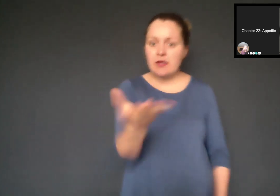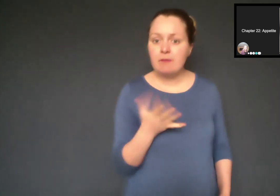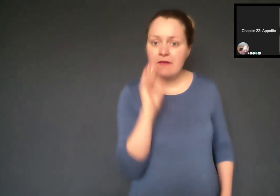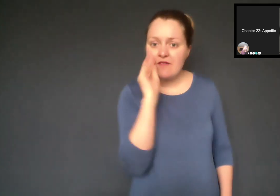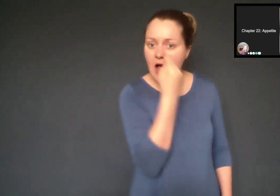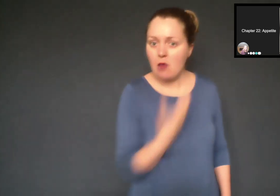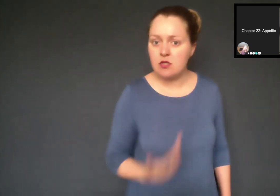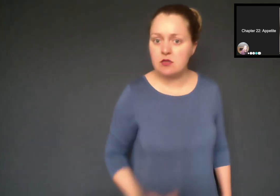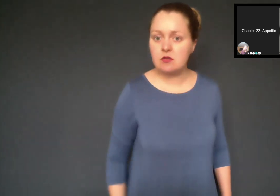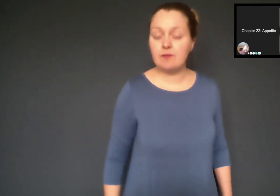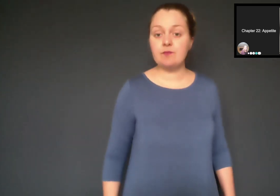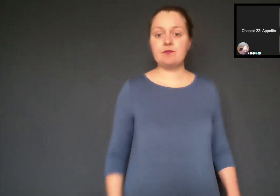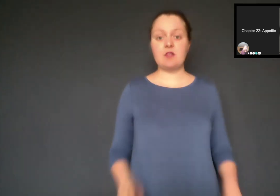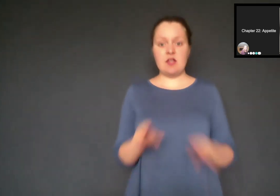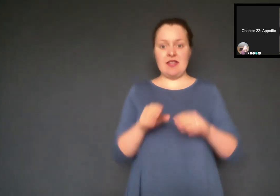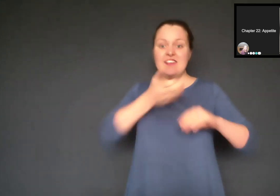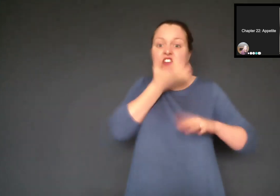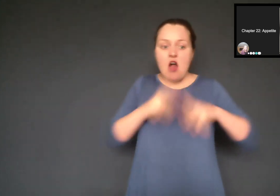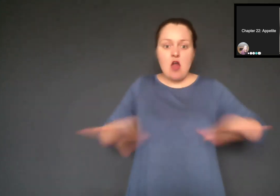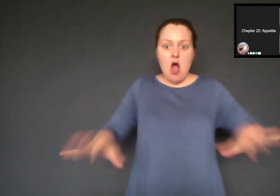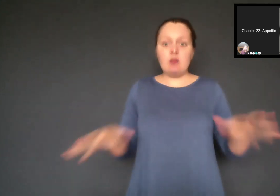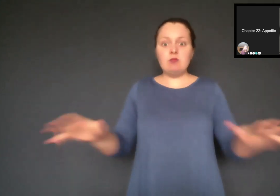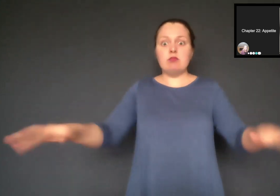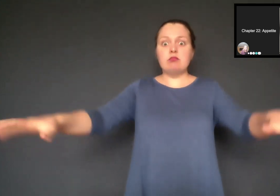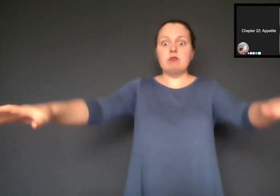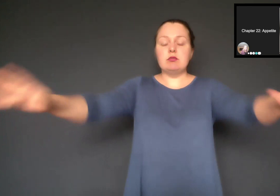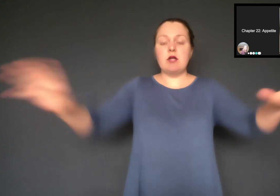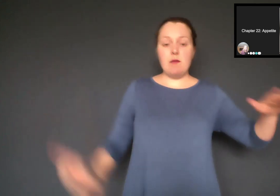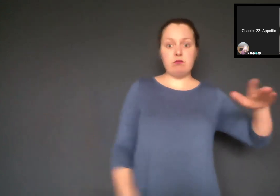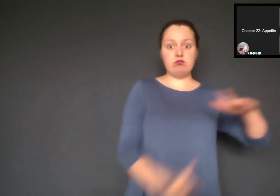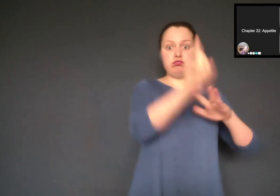the lawn began to tremble as a minor earthquake were underway and the next moment countless shoots